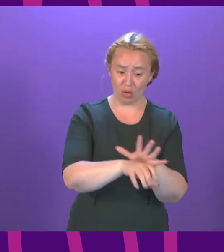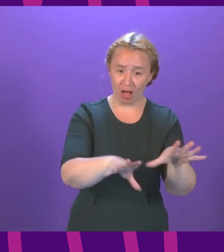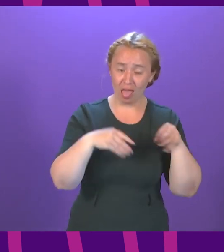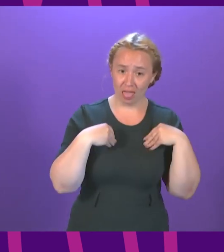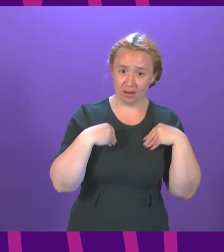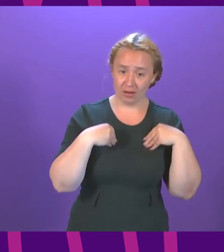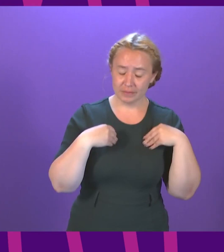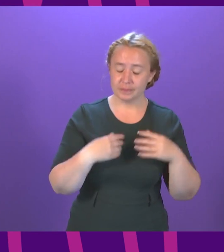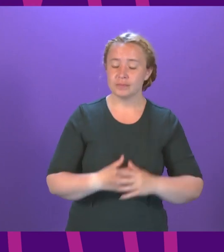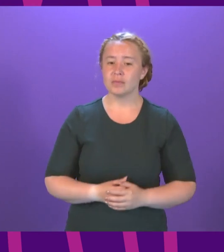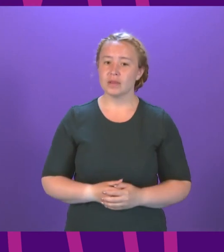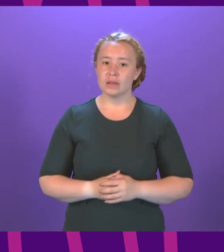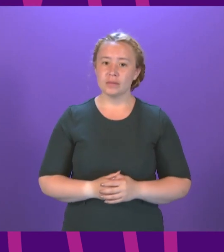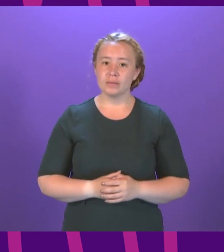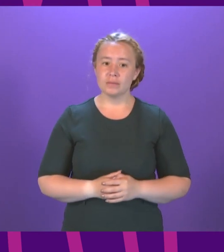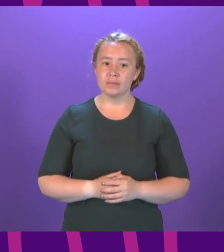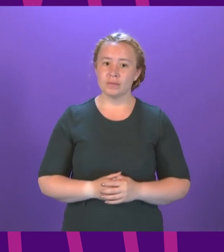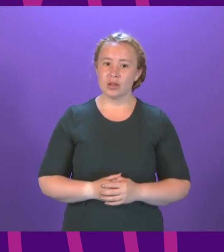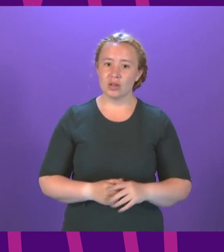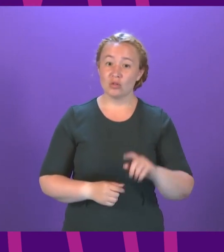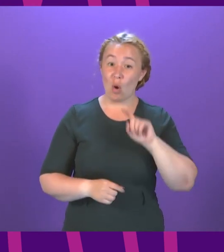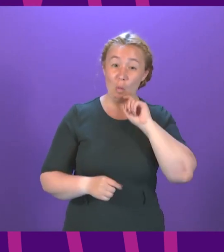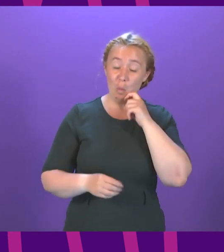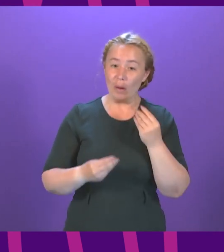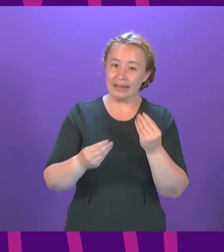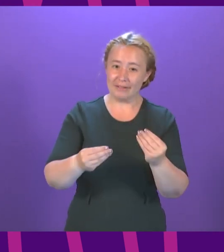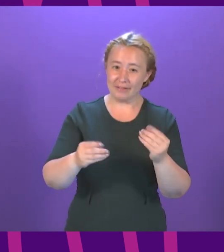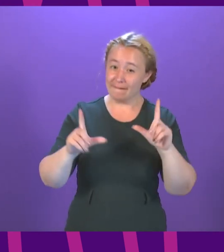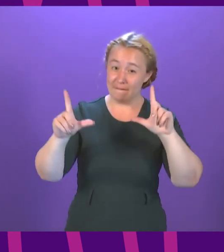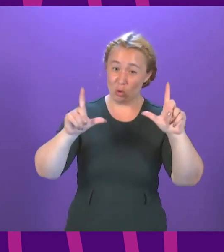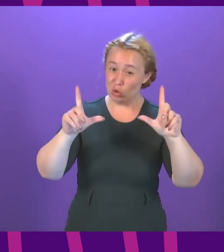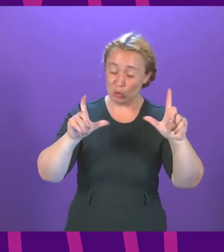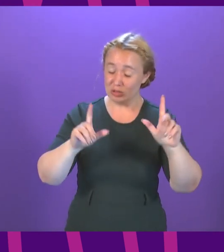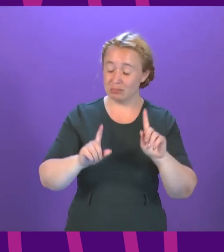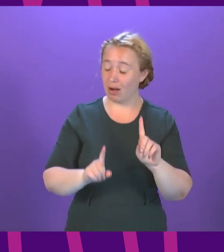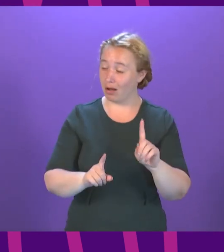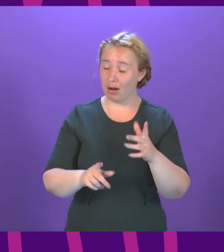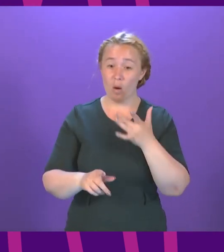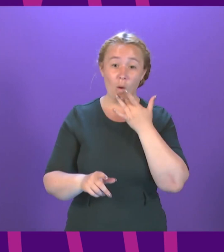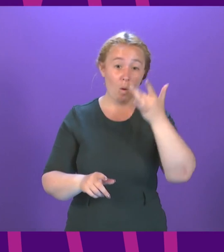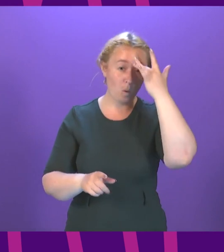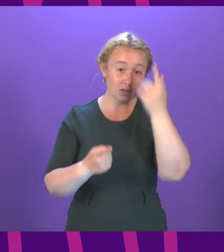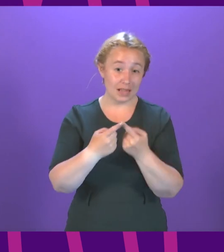I will spare sharing with the First Minister the photos that I was shown of the disgusting state of the hotel room and the toilet facilities.